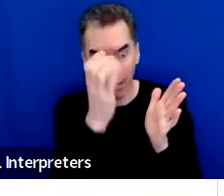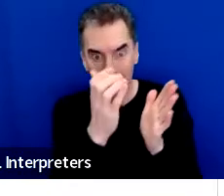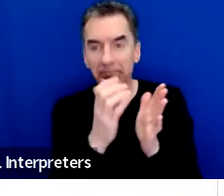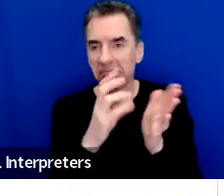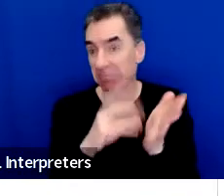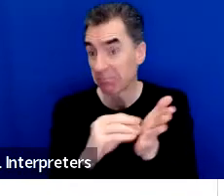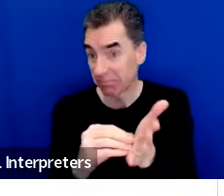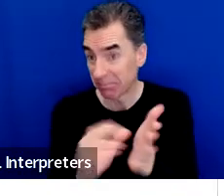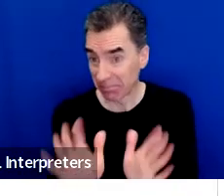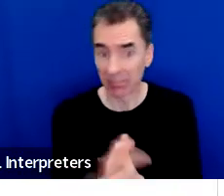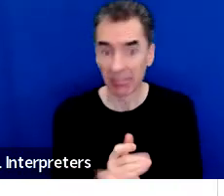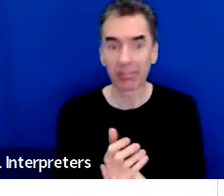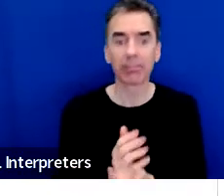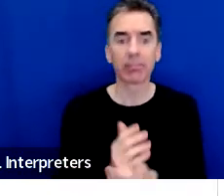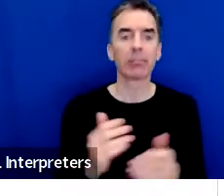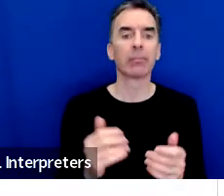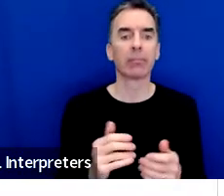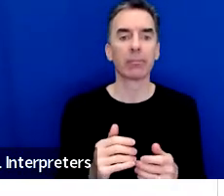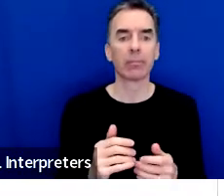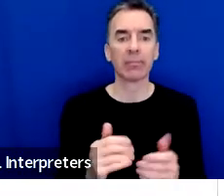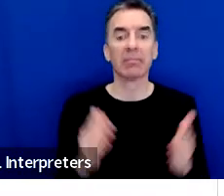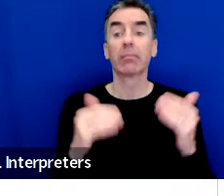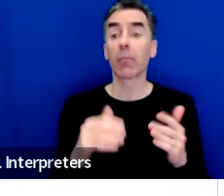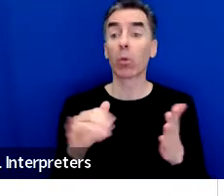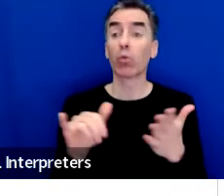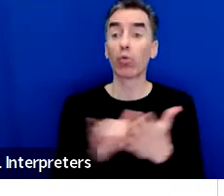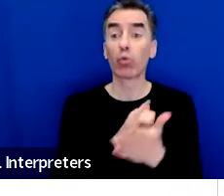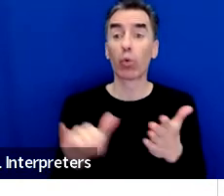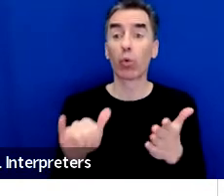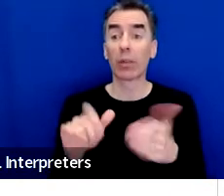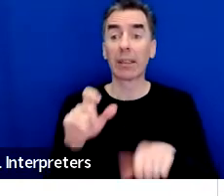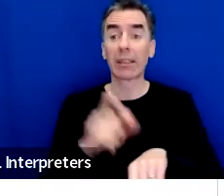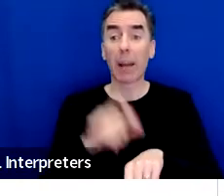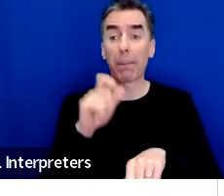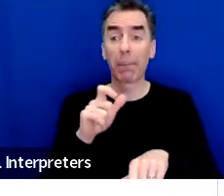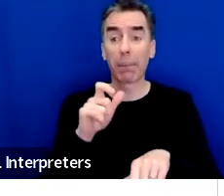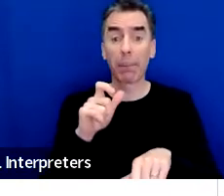this is an article from The New York Times and yes, we do have a subscription to The New York Times.